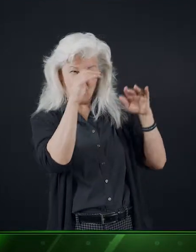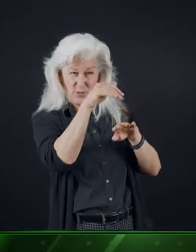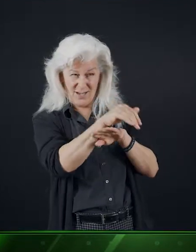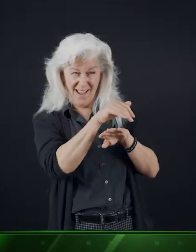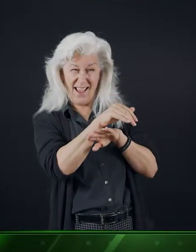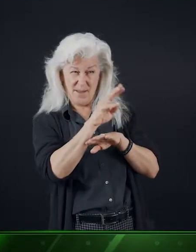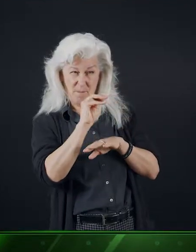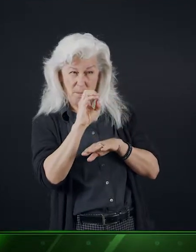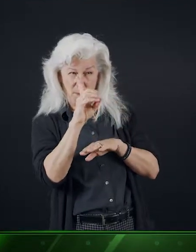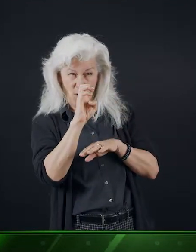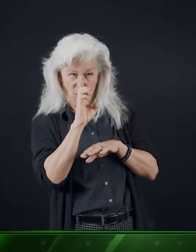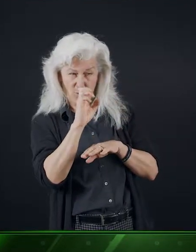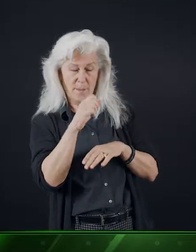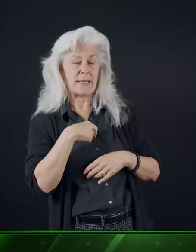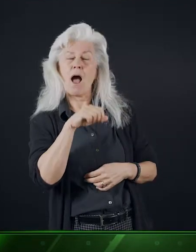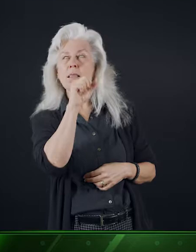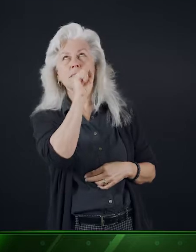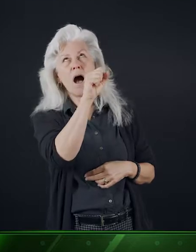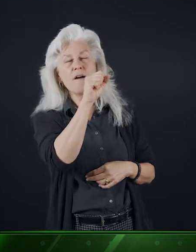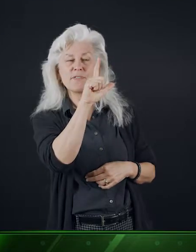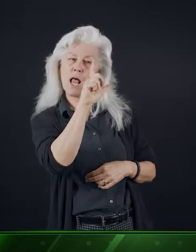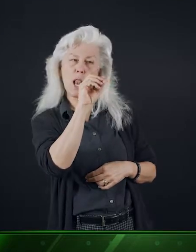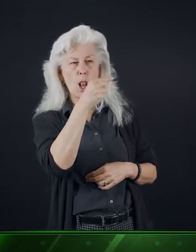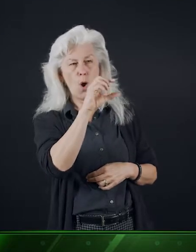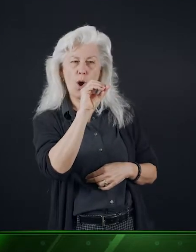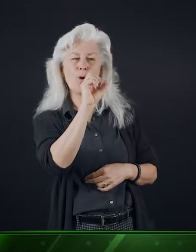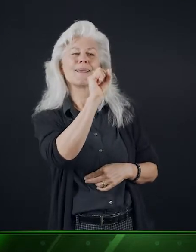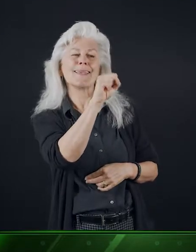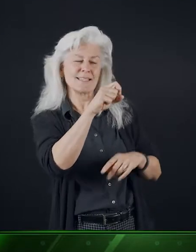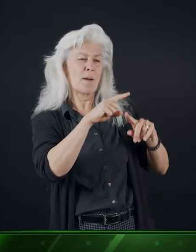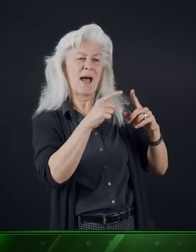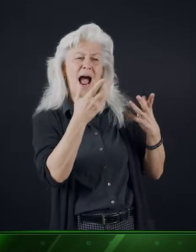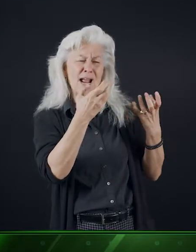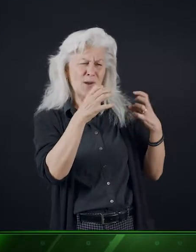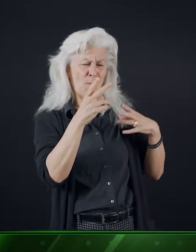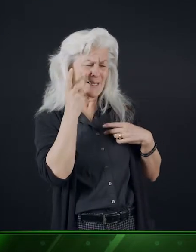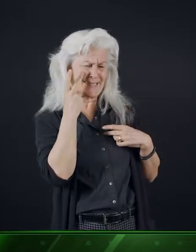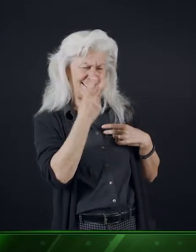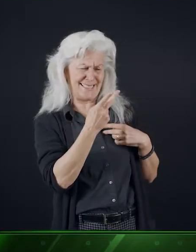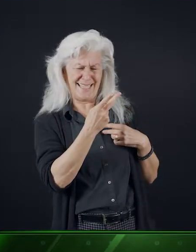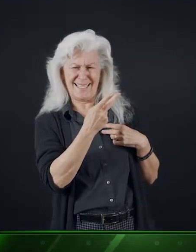As much as I love the Xbox logo, I don't really want to see it in the dark room